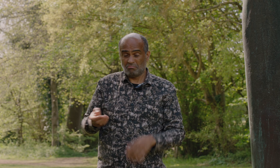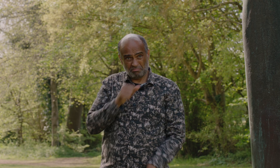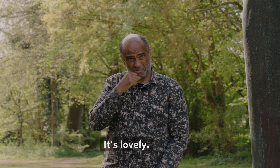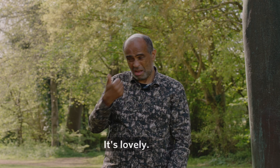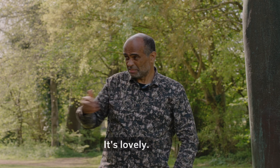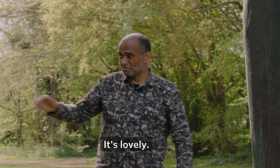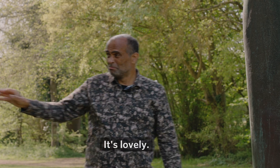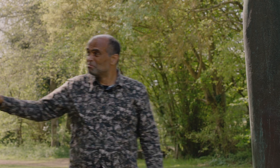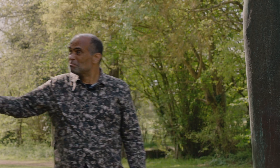It's lovely.